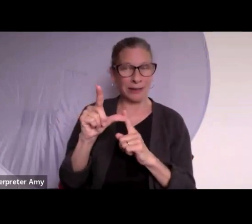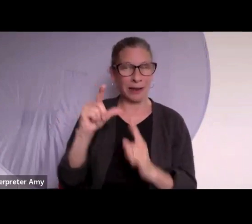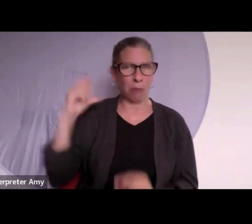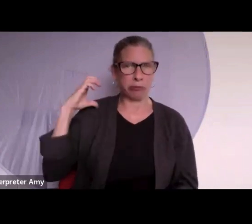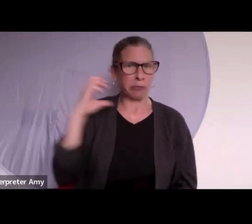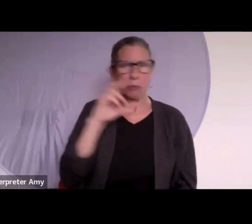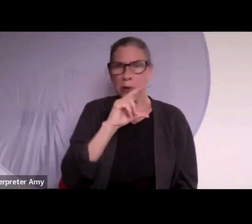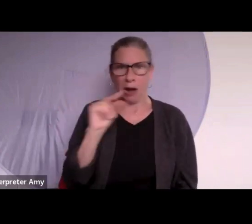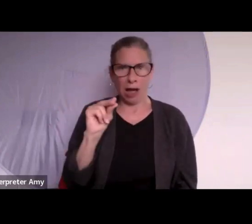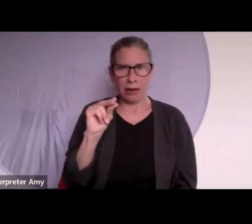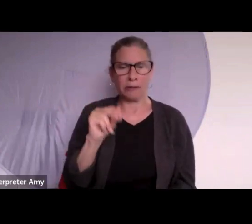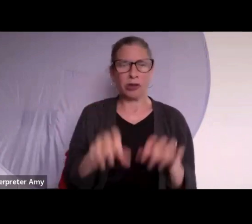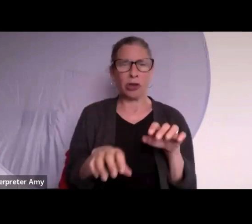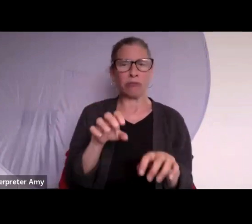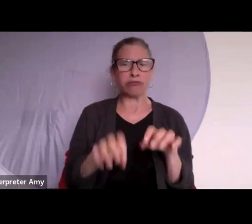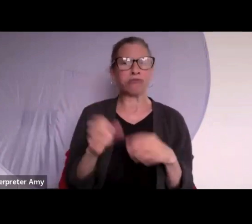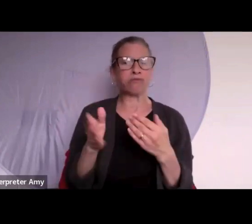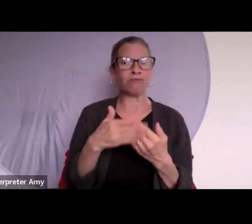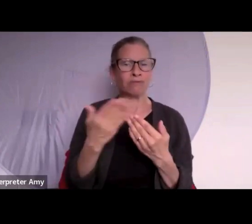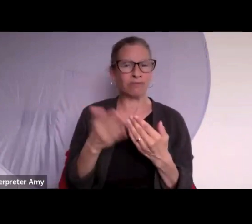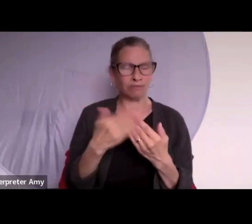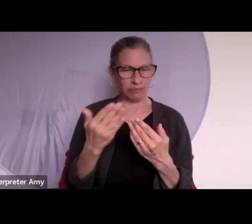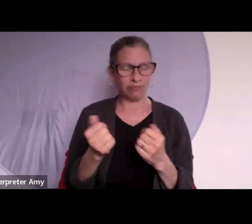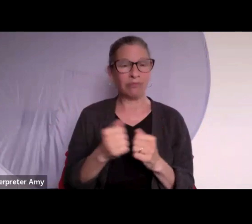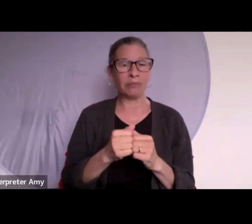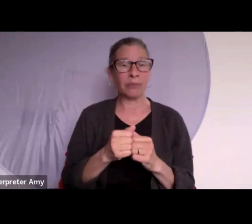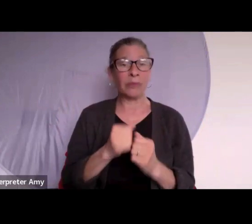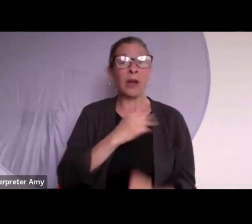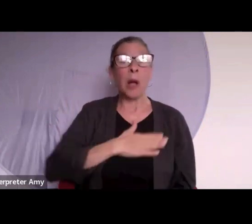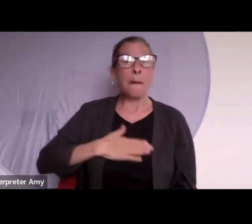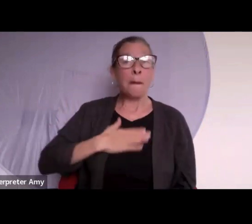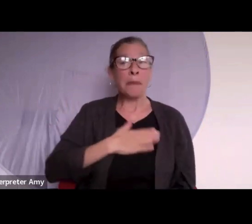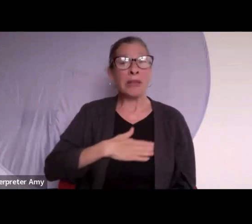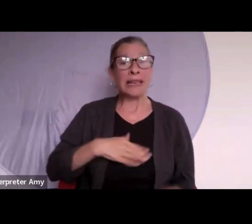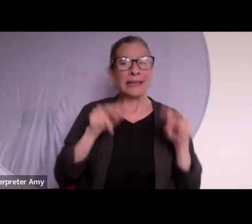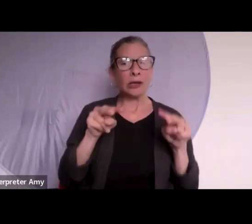to put in. And please check out all of our events. Our events go